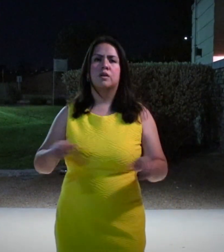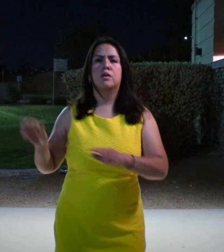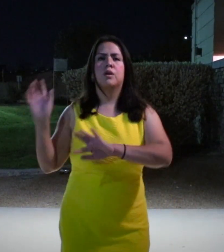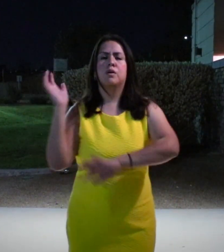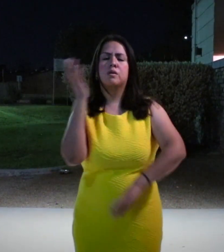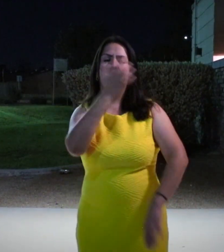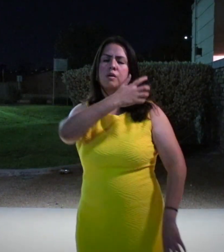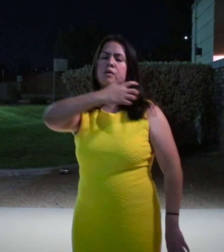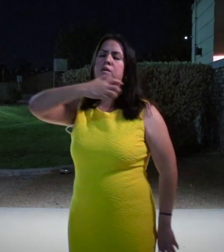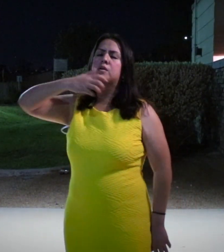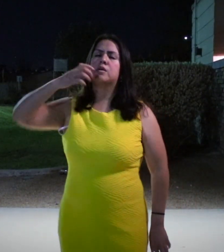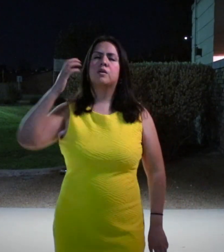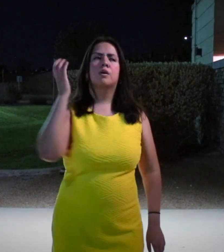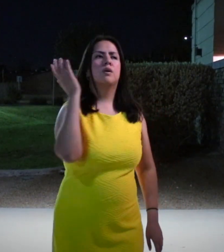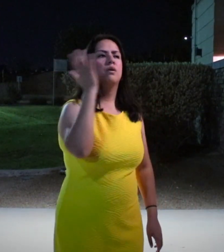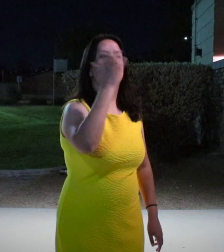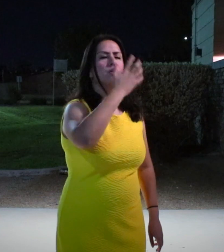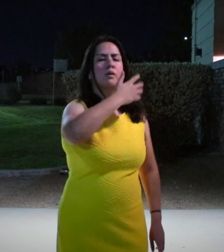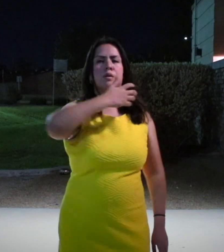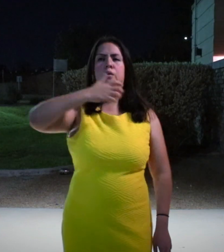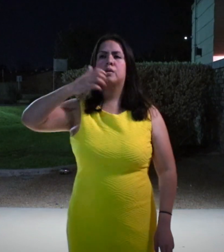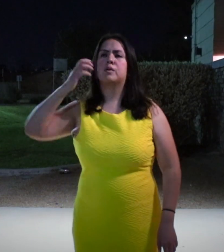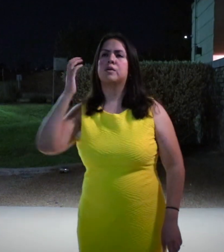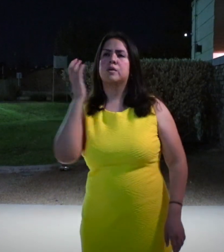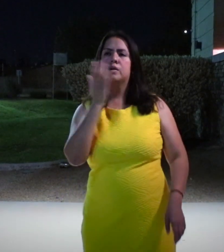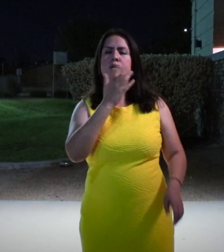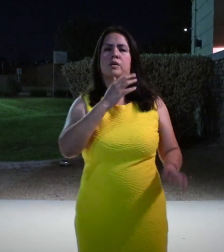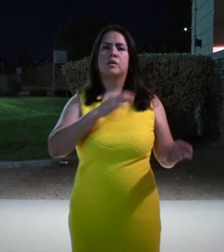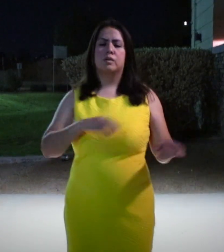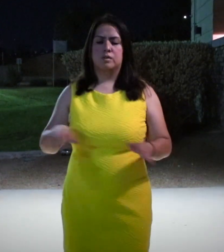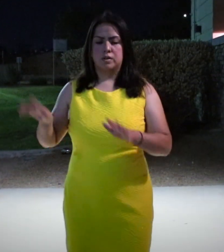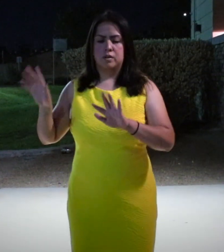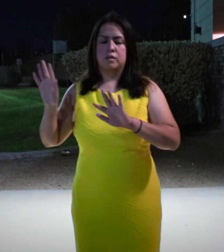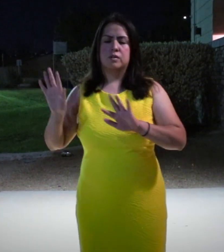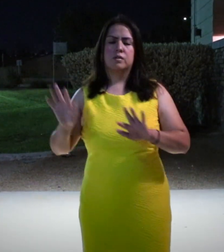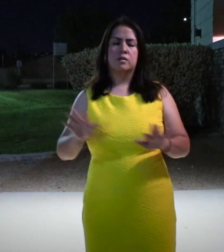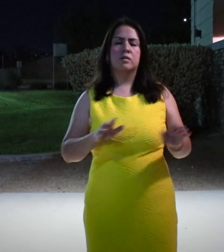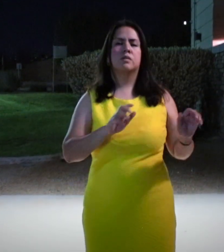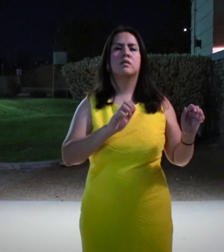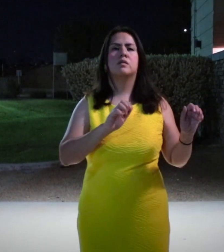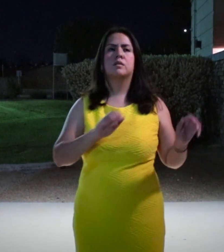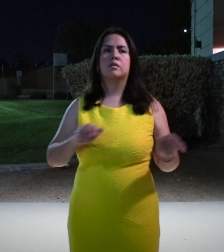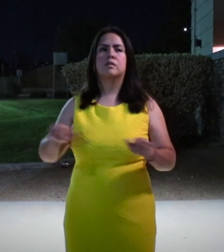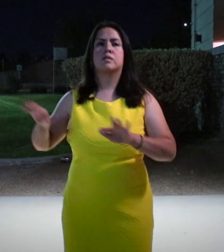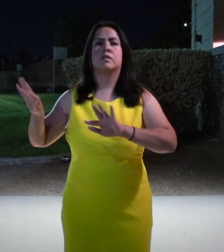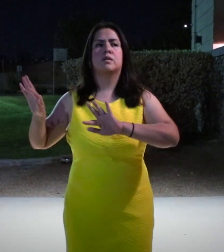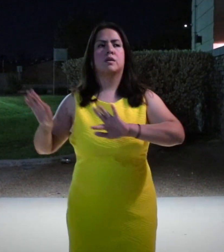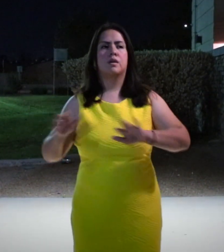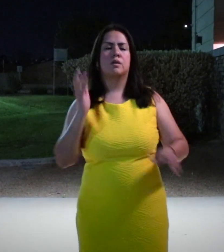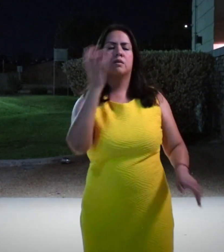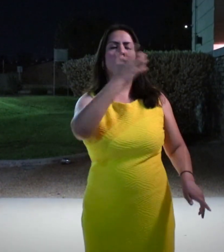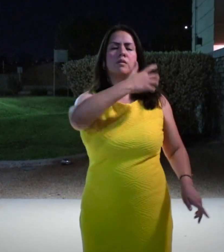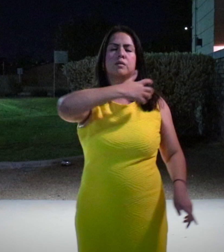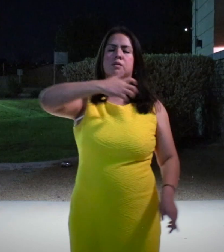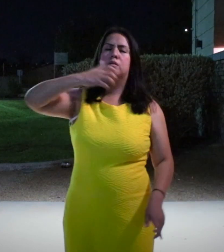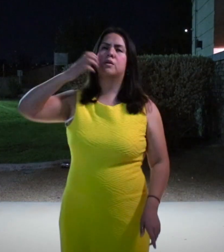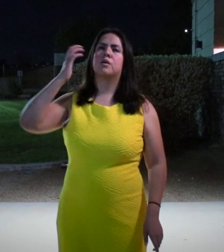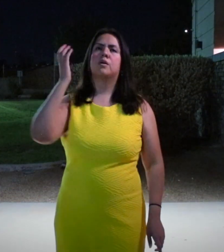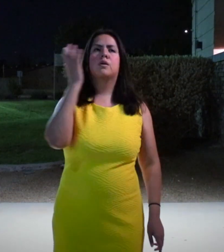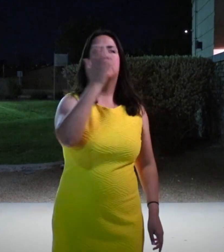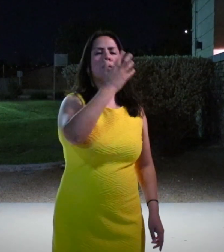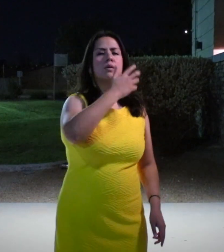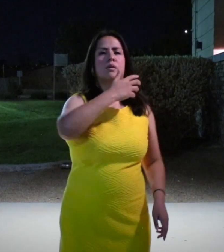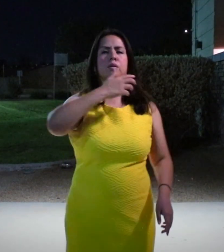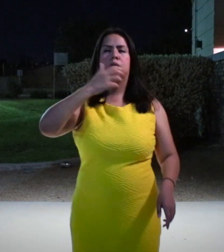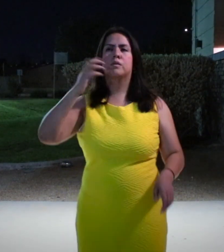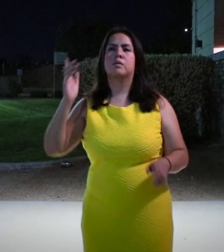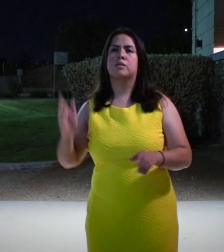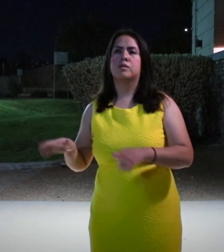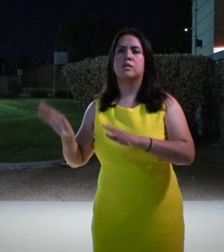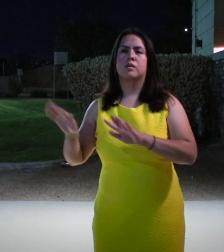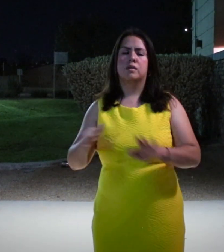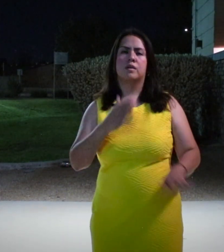Ohhh